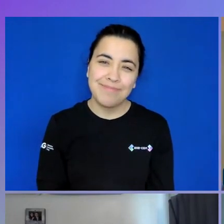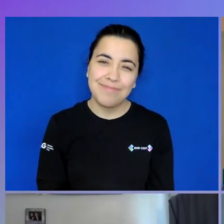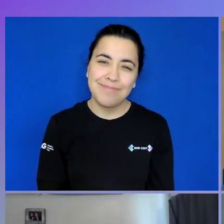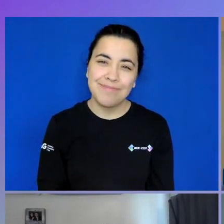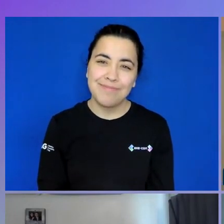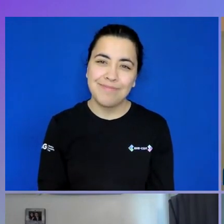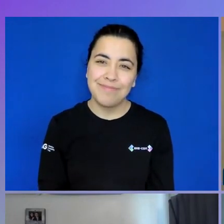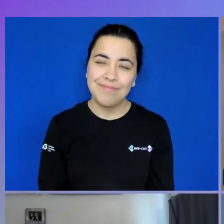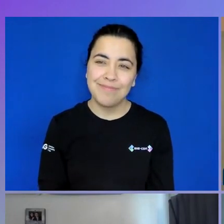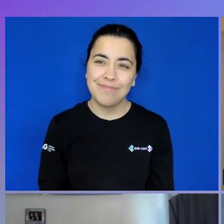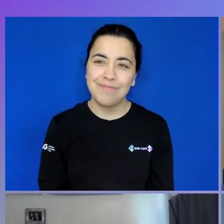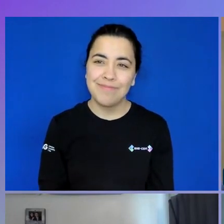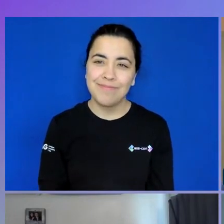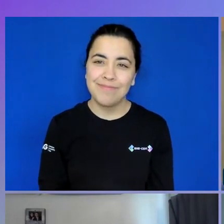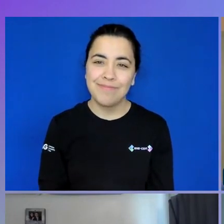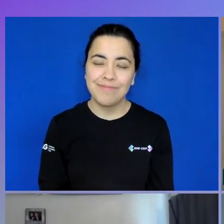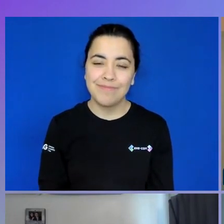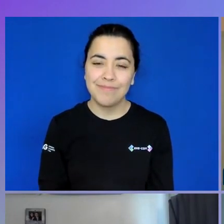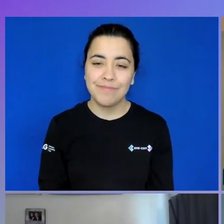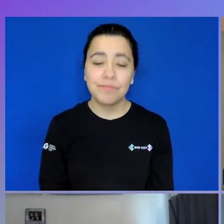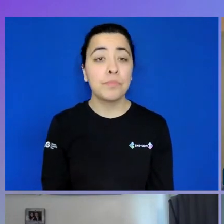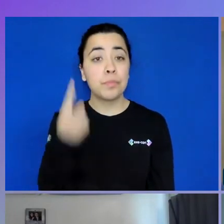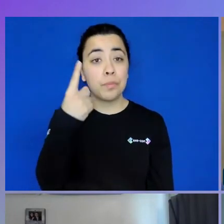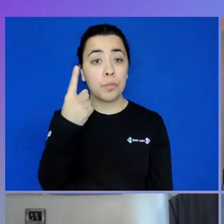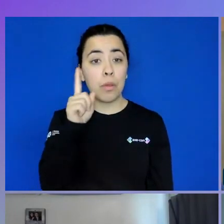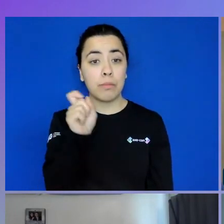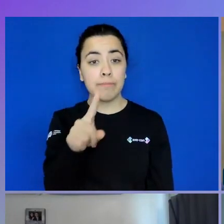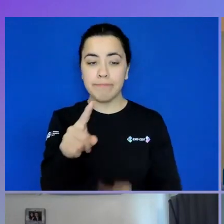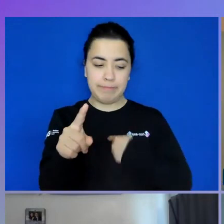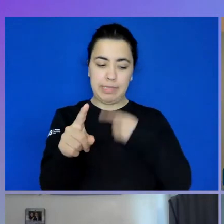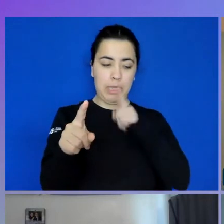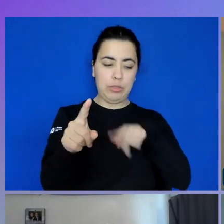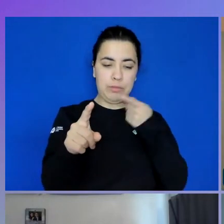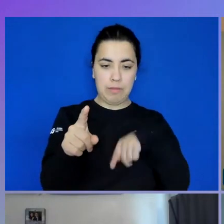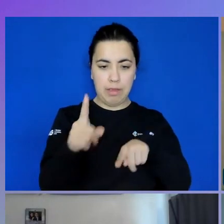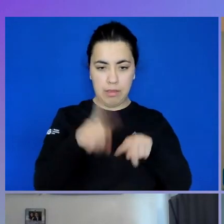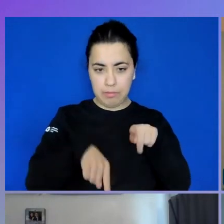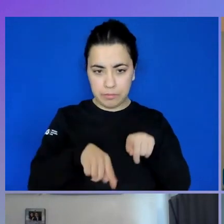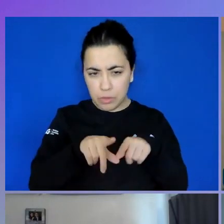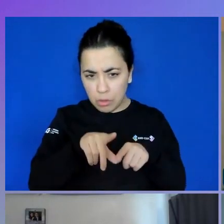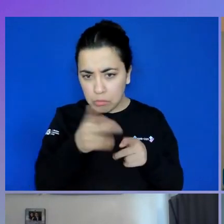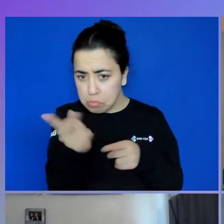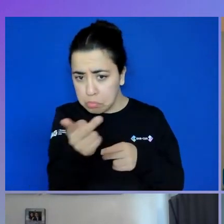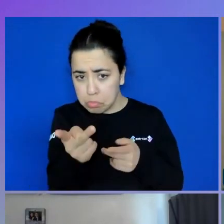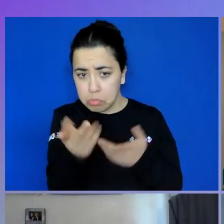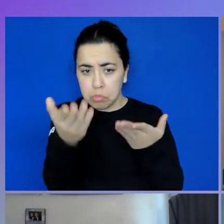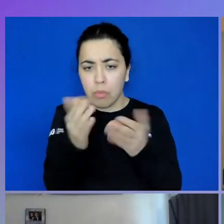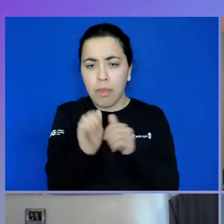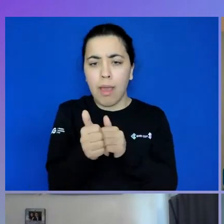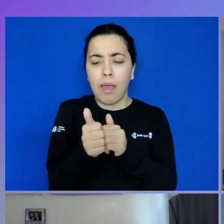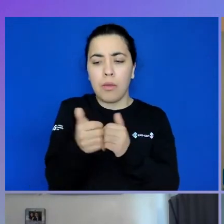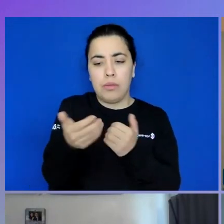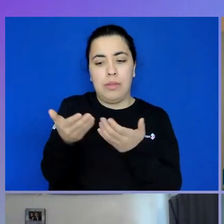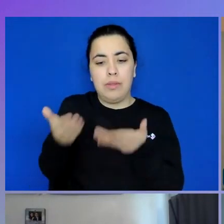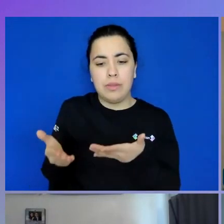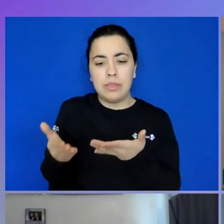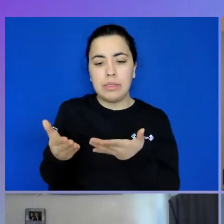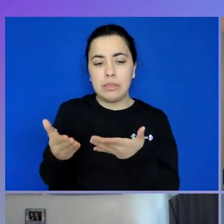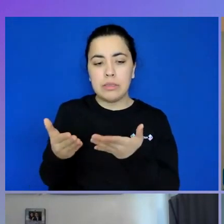one that I can't answer very well. Uh, how about this? To what extent can these techniques be applied to native mobile app